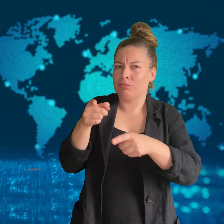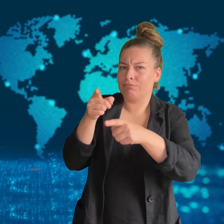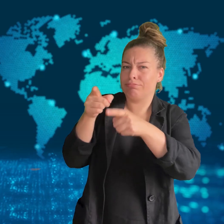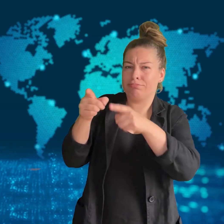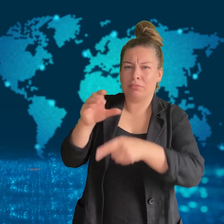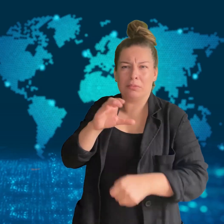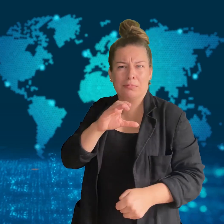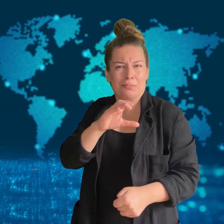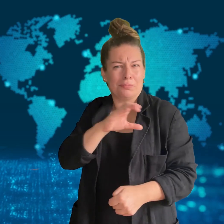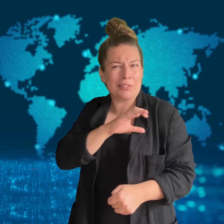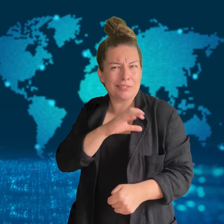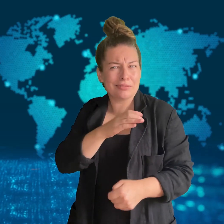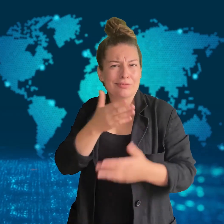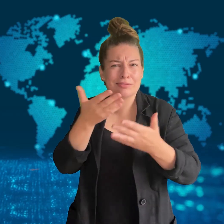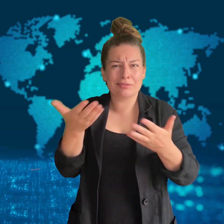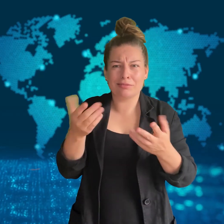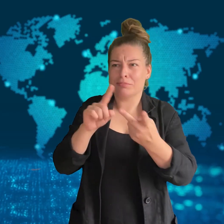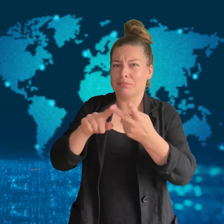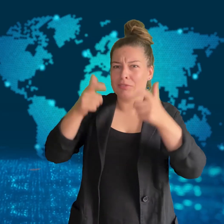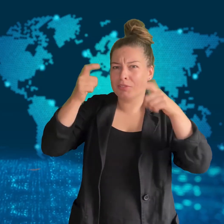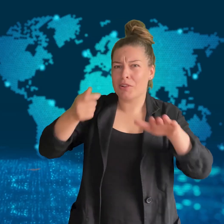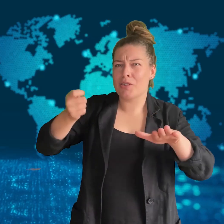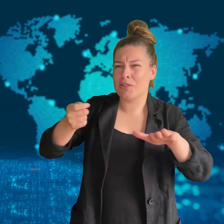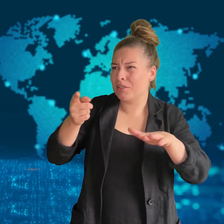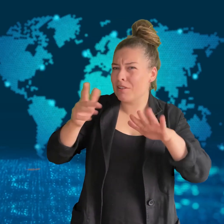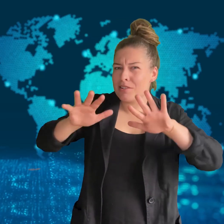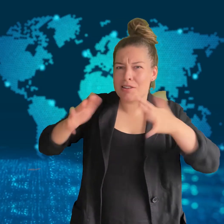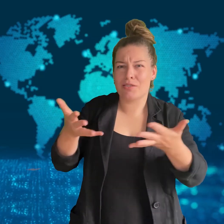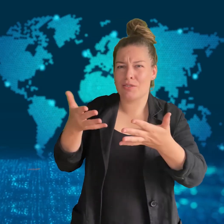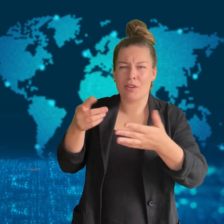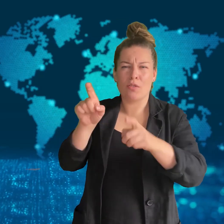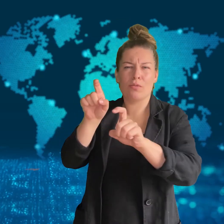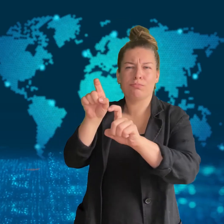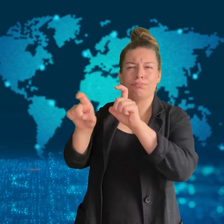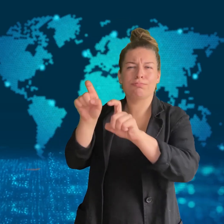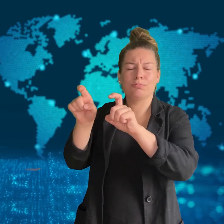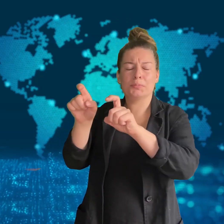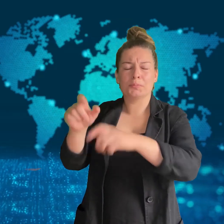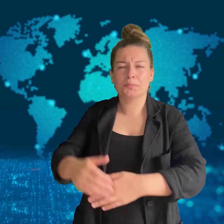and the court that placed her in custody.